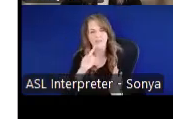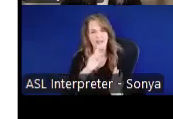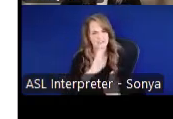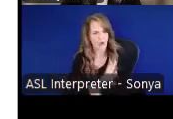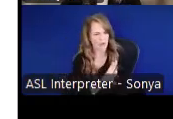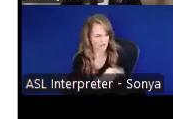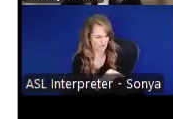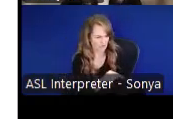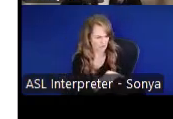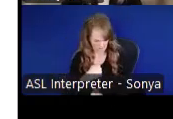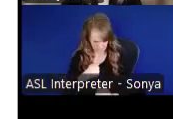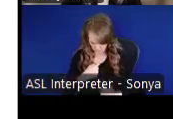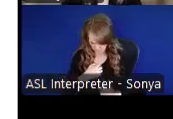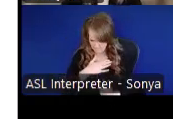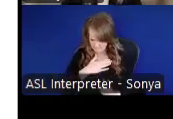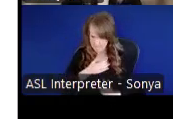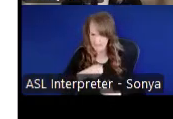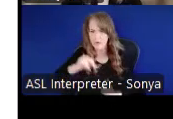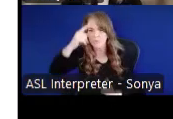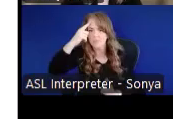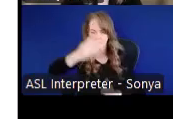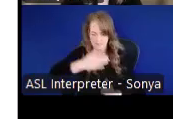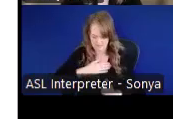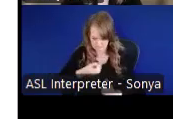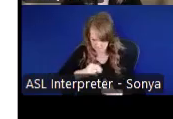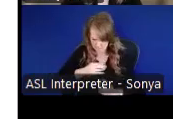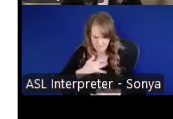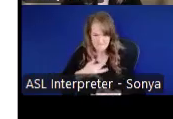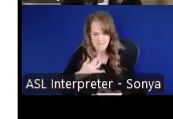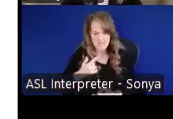own thoughts and feelings and that they're independent from others,